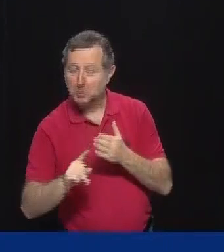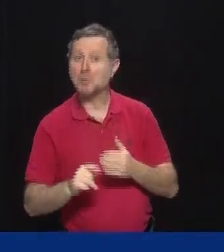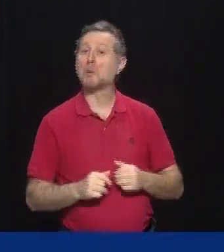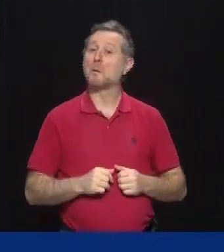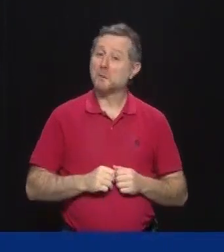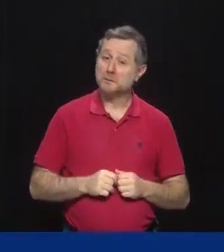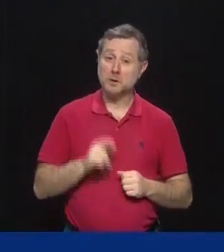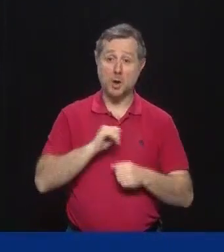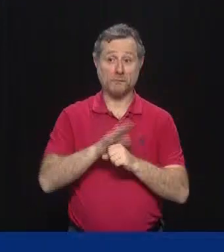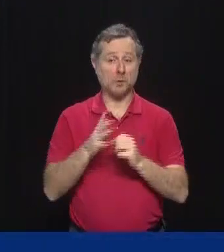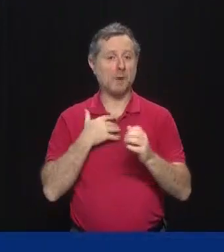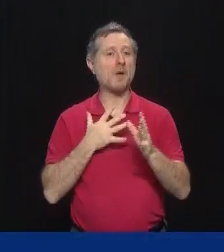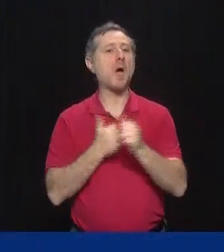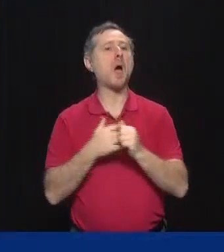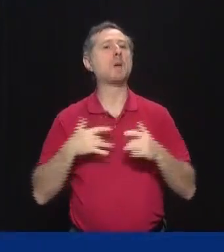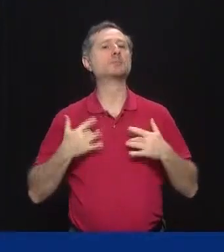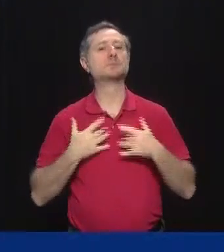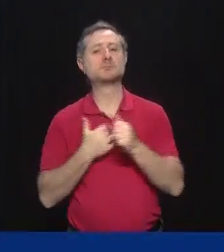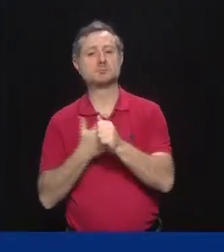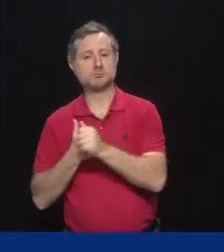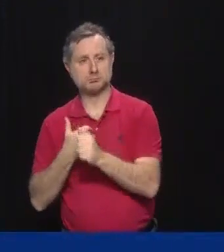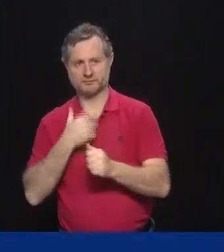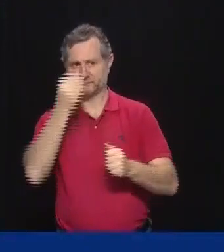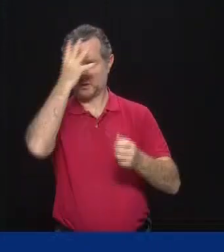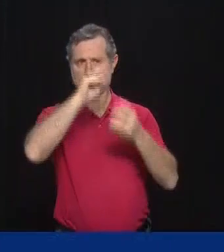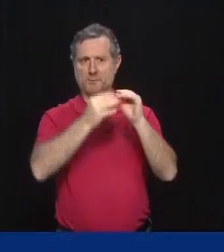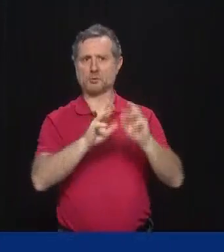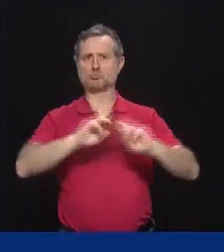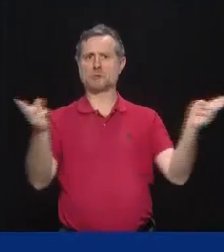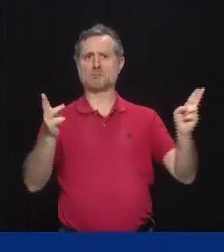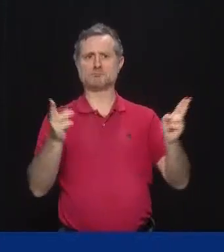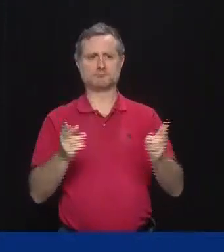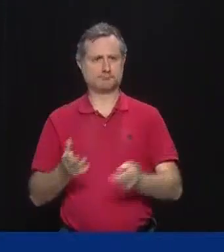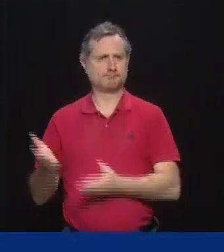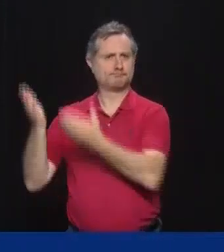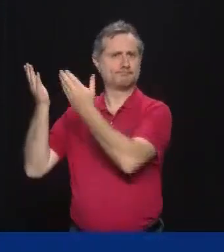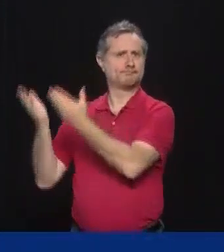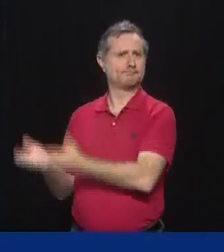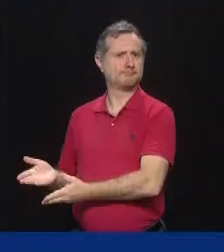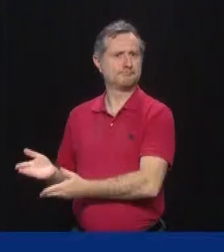THERE. GOOD NEWS ON THAT. OUR COVID UPDATE, WANT TO MAKE